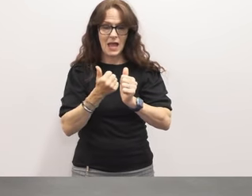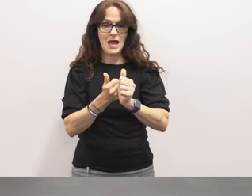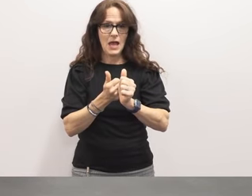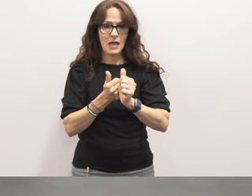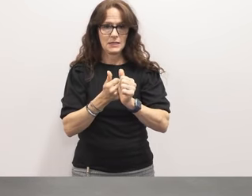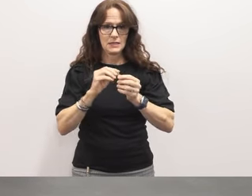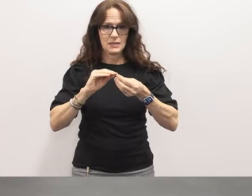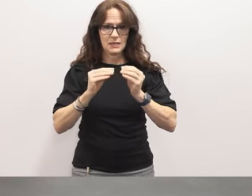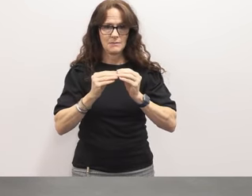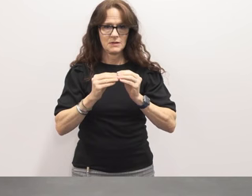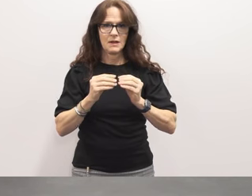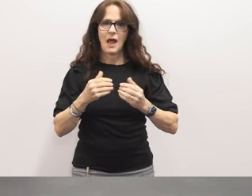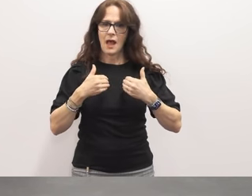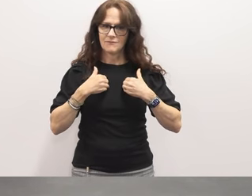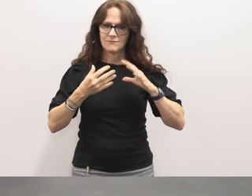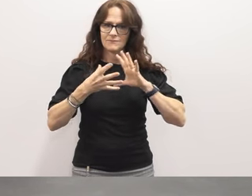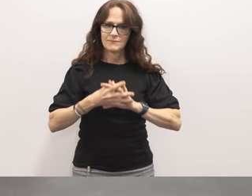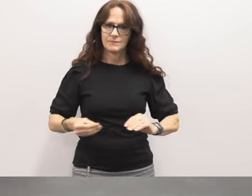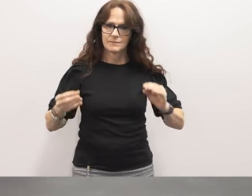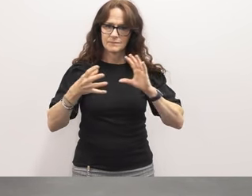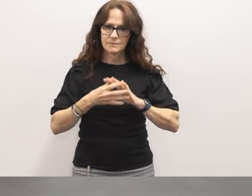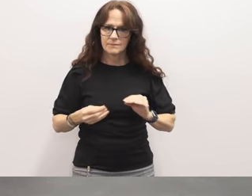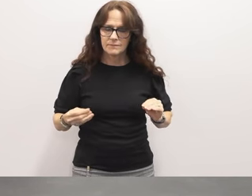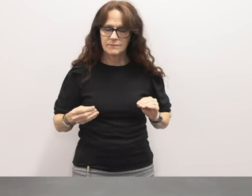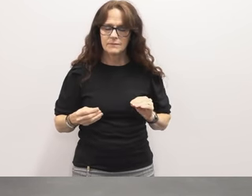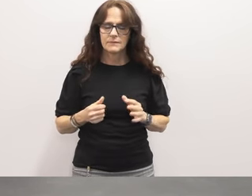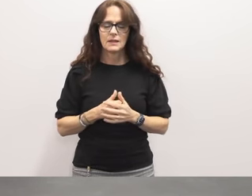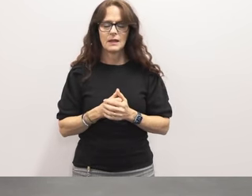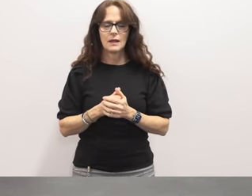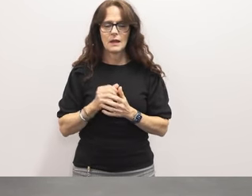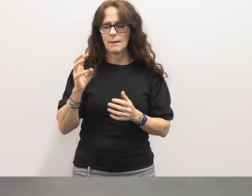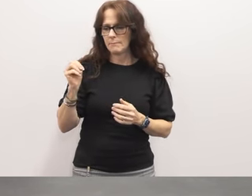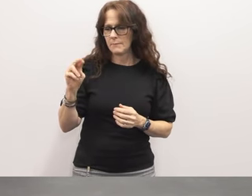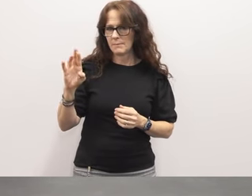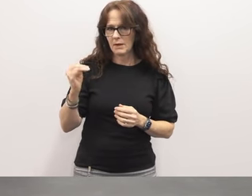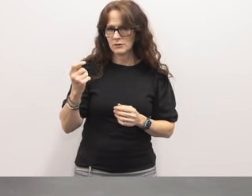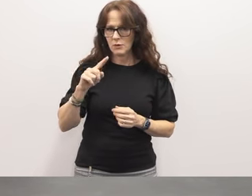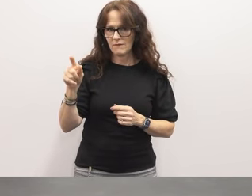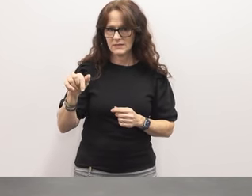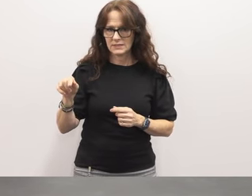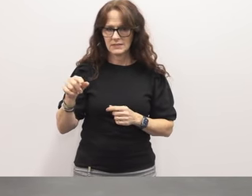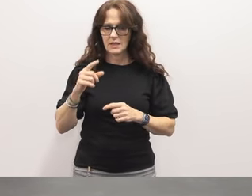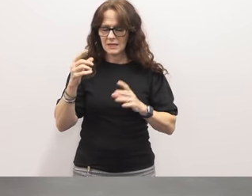And as Mr. Mosque mentioned today, we're sharing end of year summary of targeted data